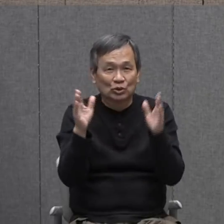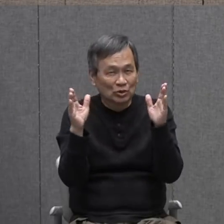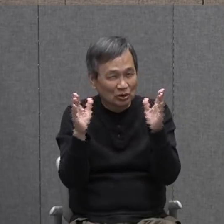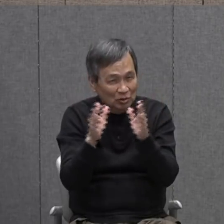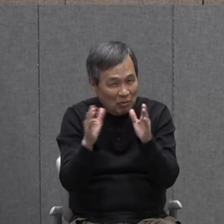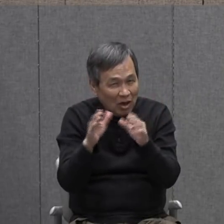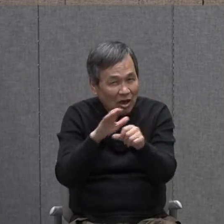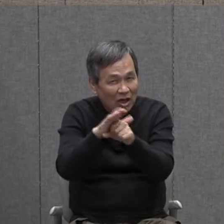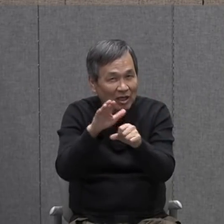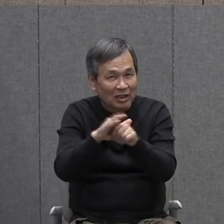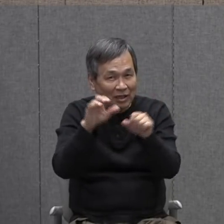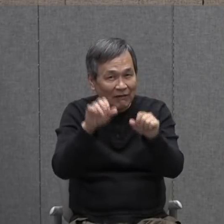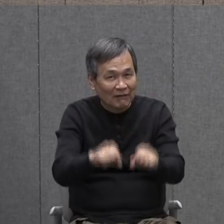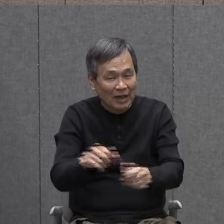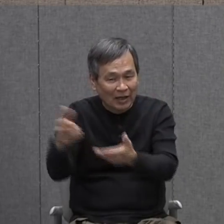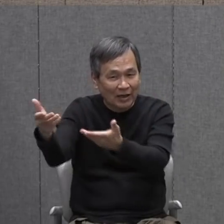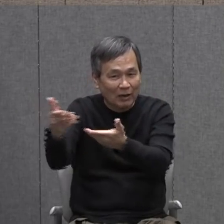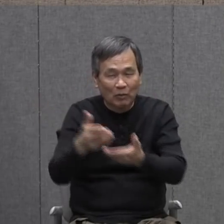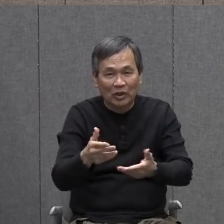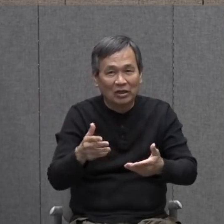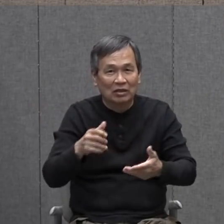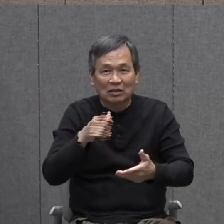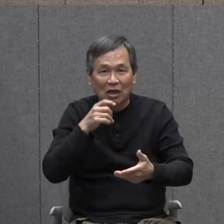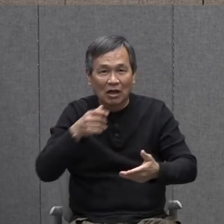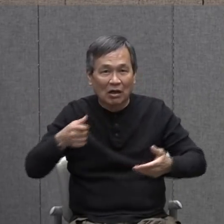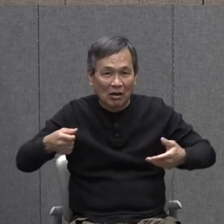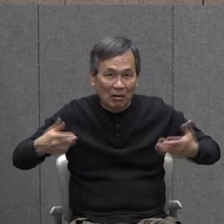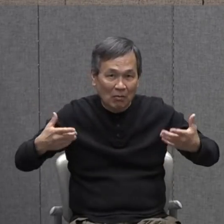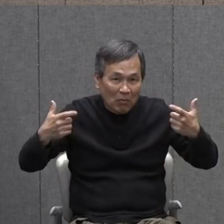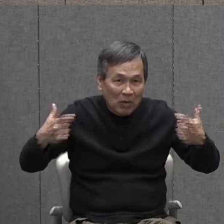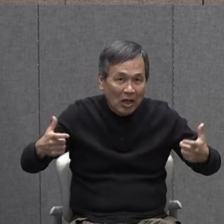that you got when, you got on a trip. Ha ha, I can speak.